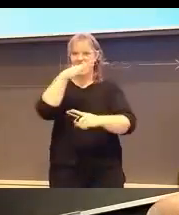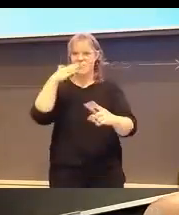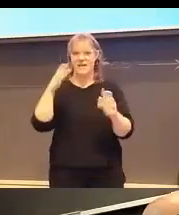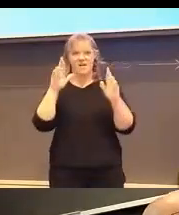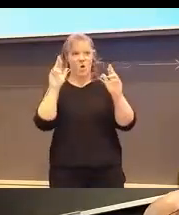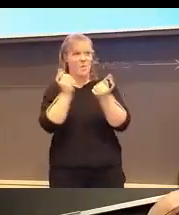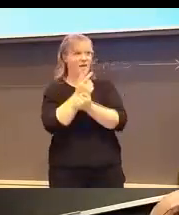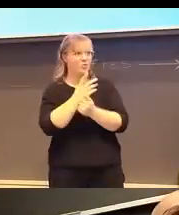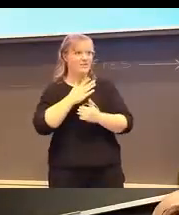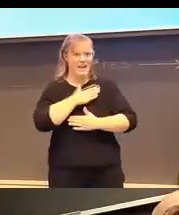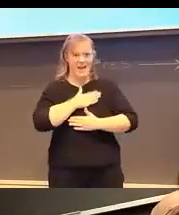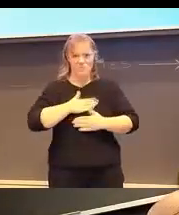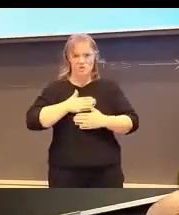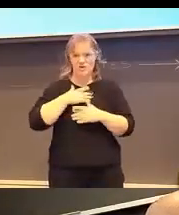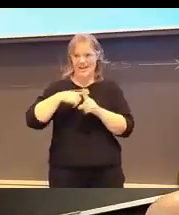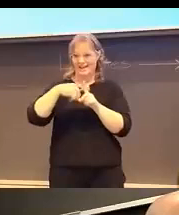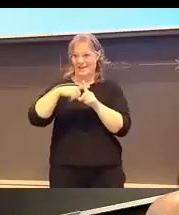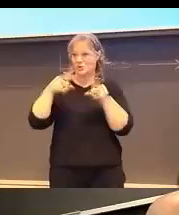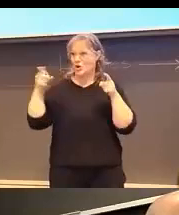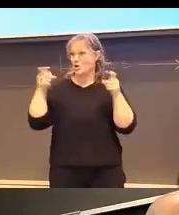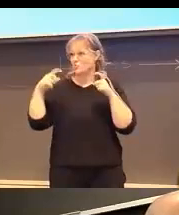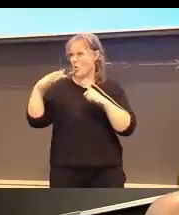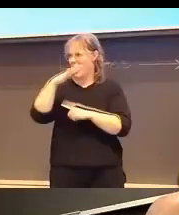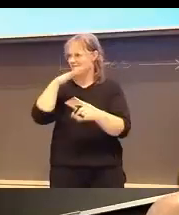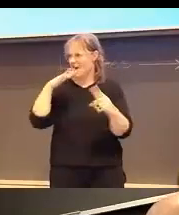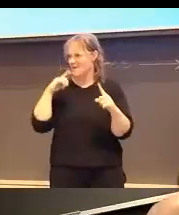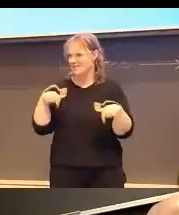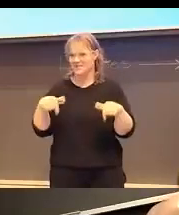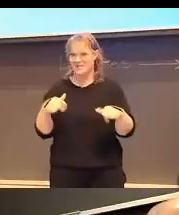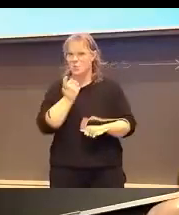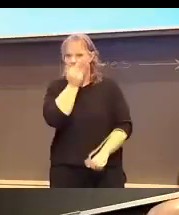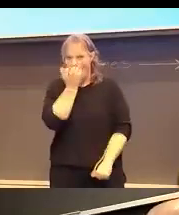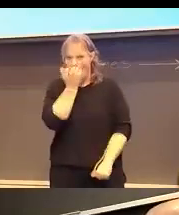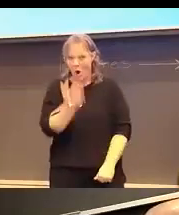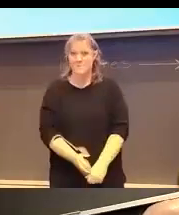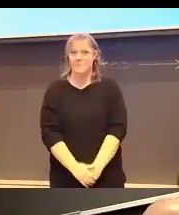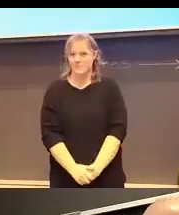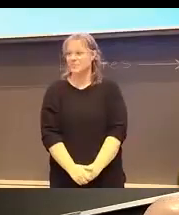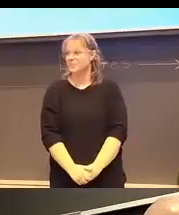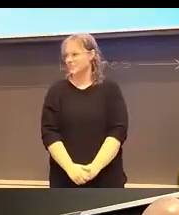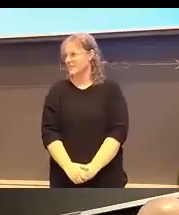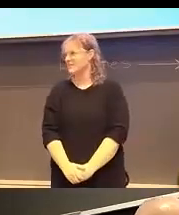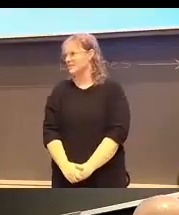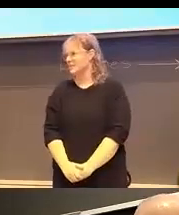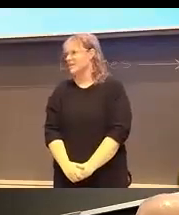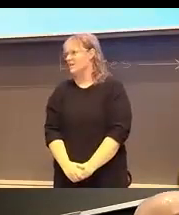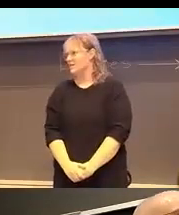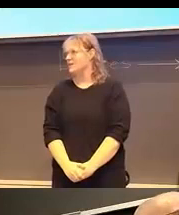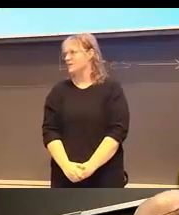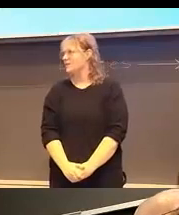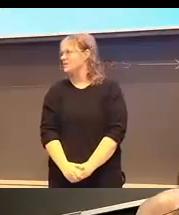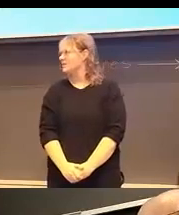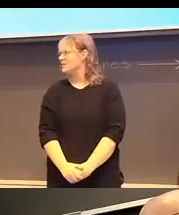the temperature controlled environment that we're in here and uh today I'm really